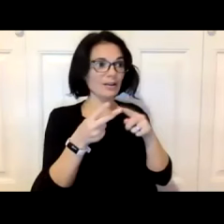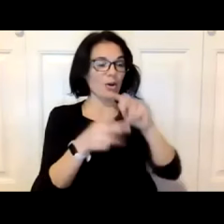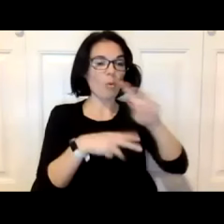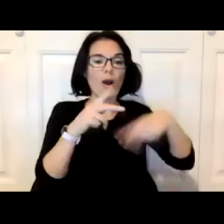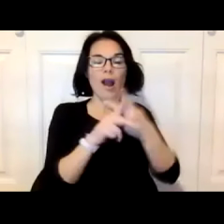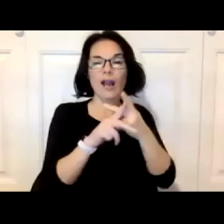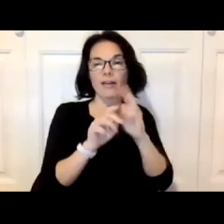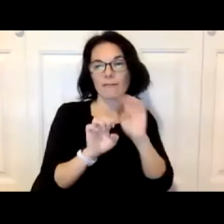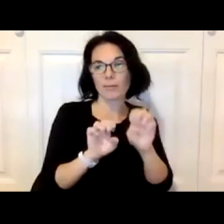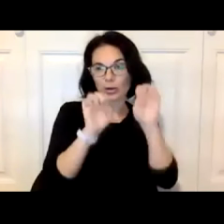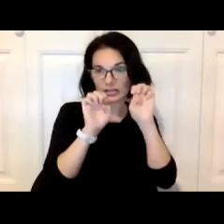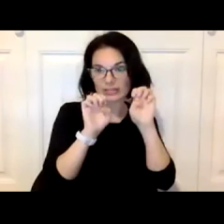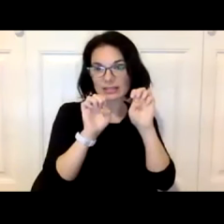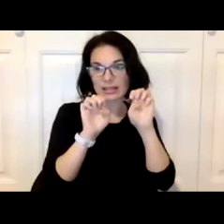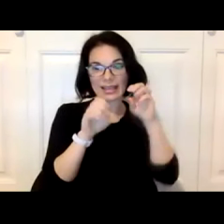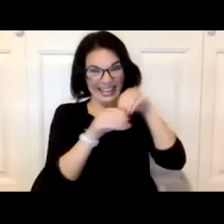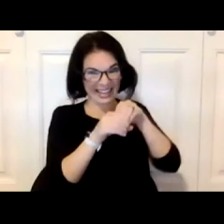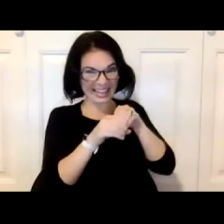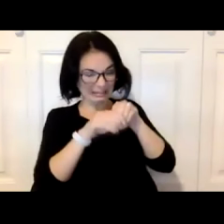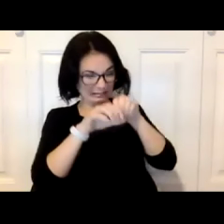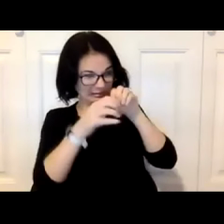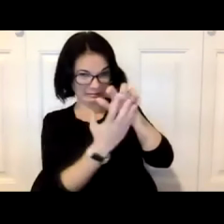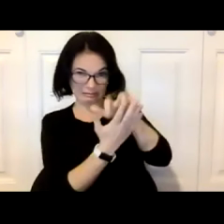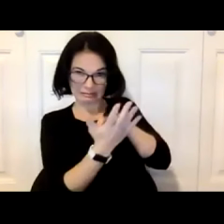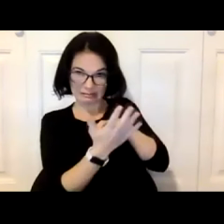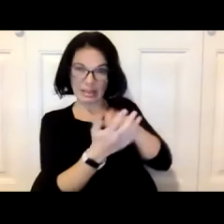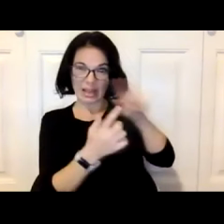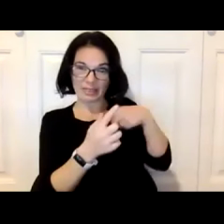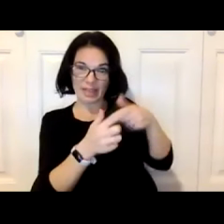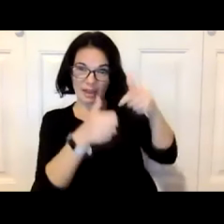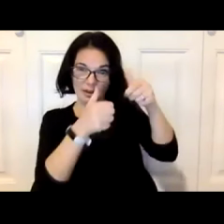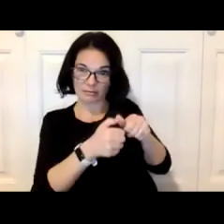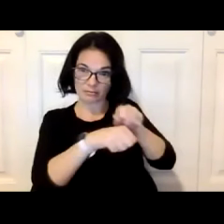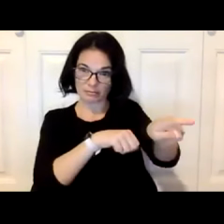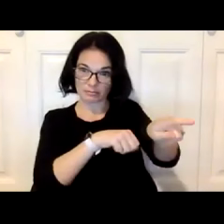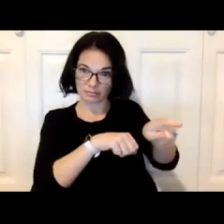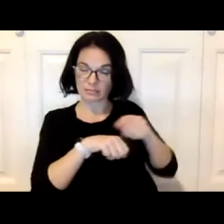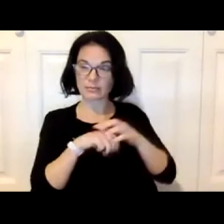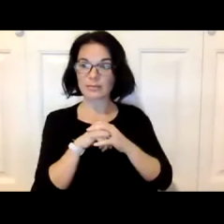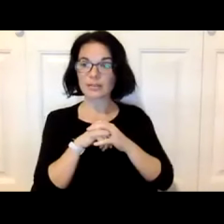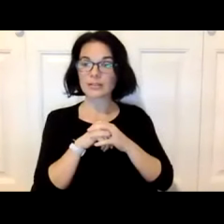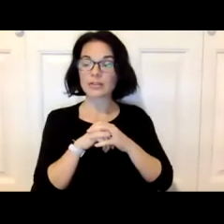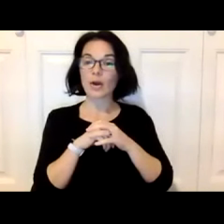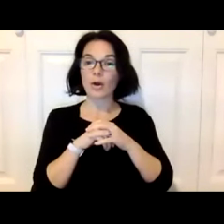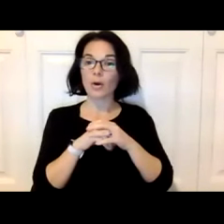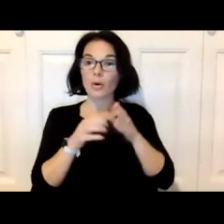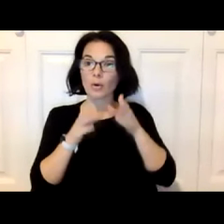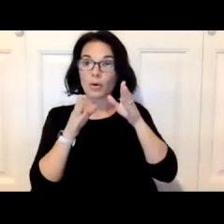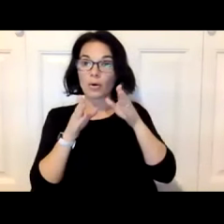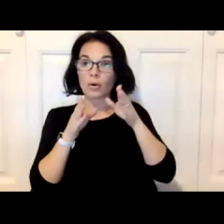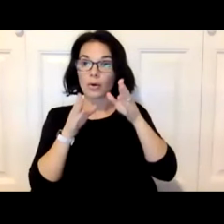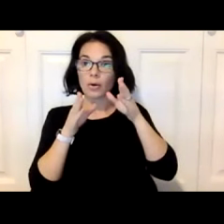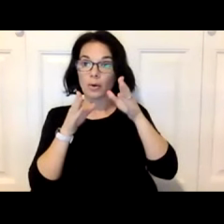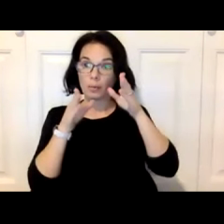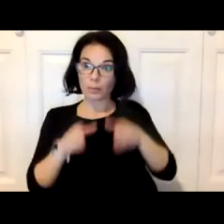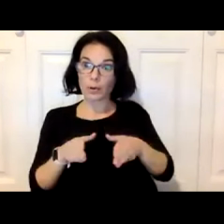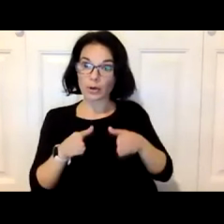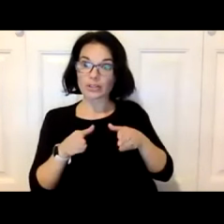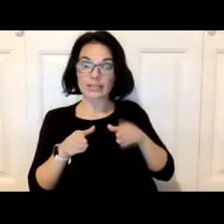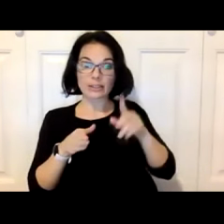and then send the message. The user should respond via text to answer any questions